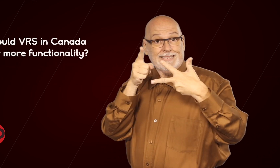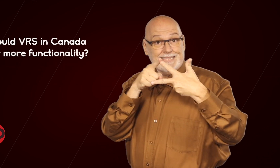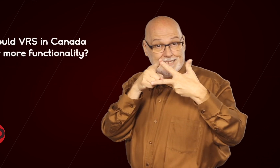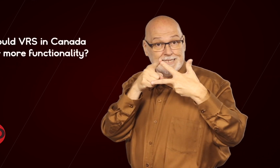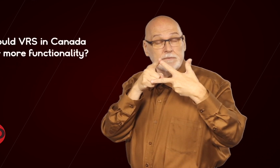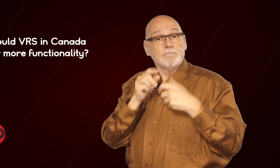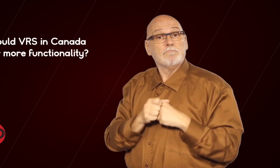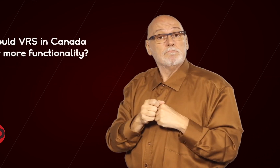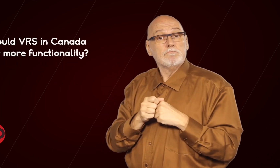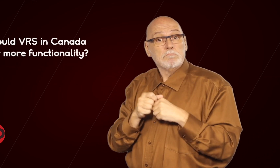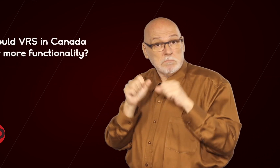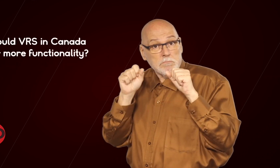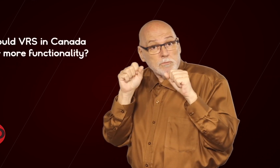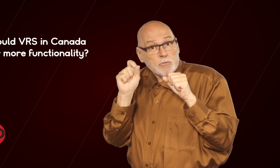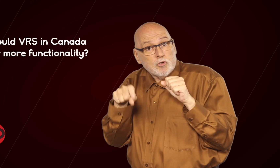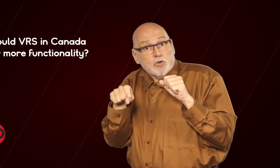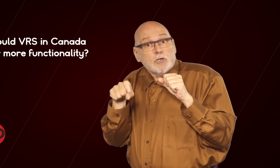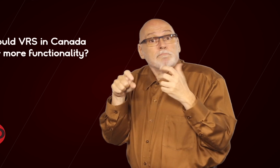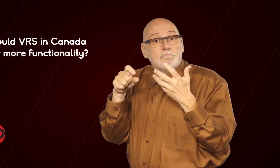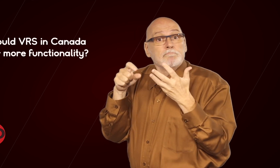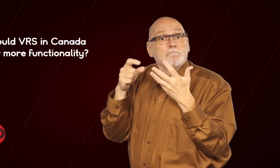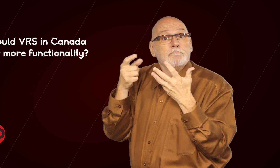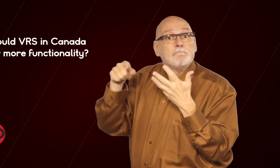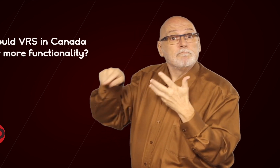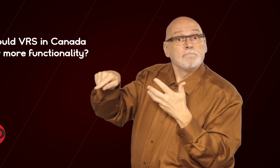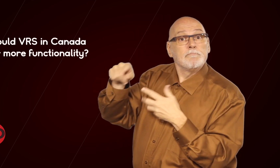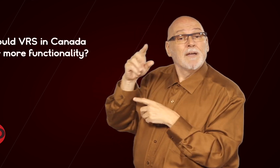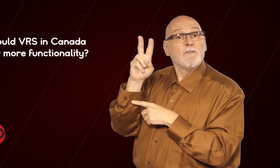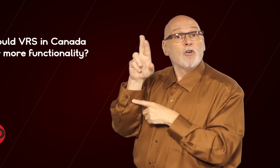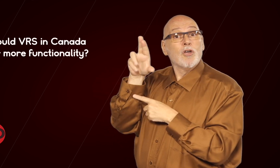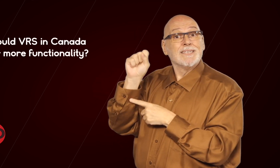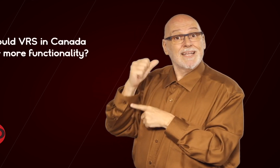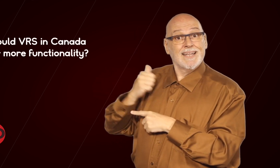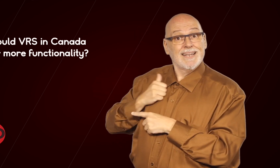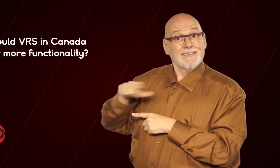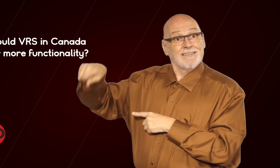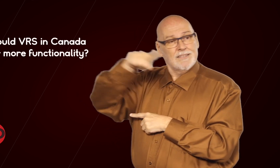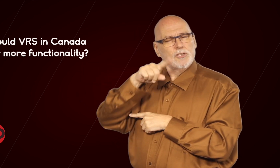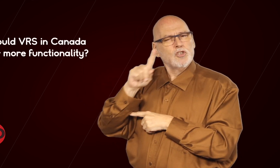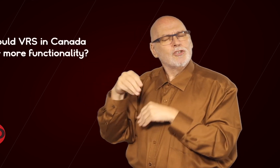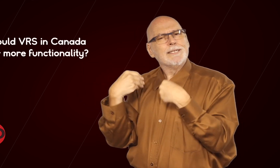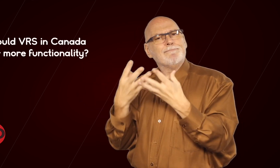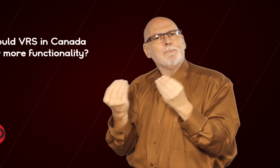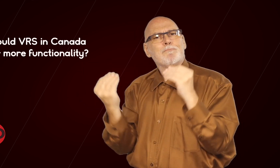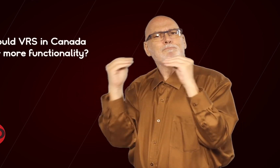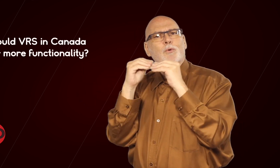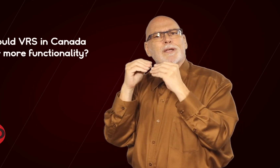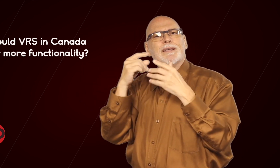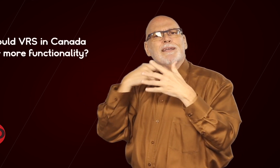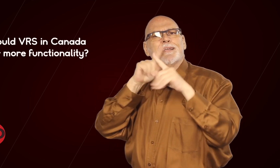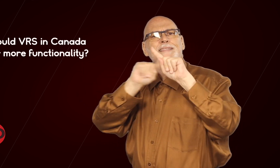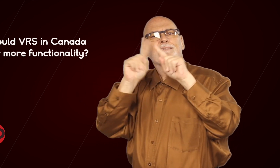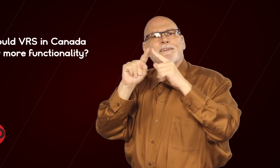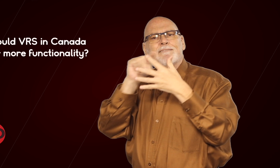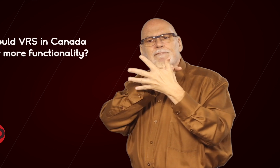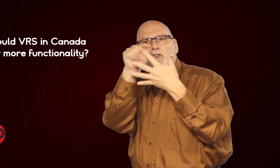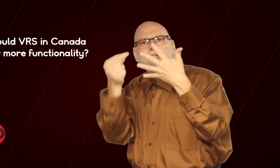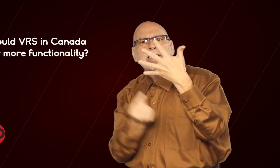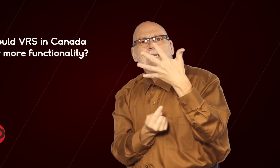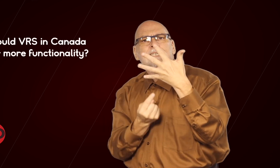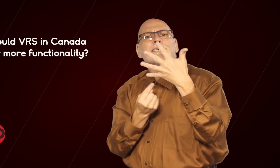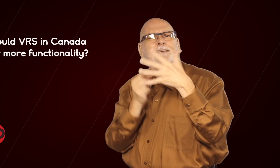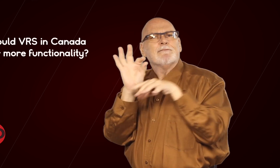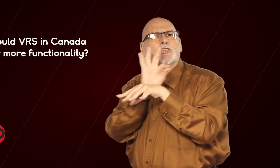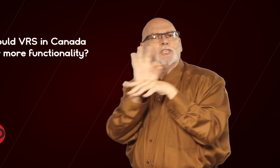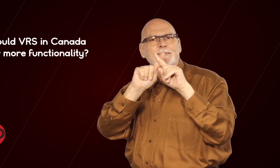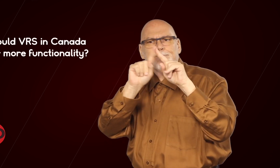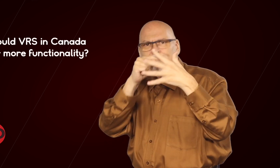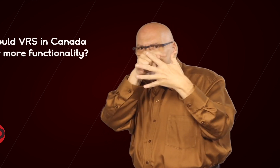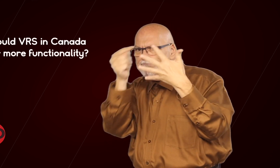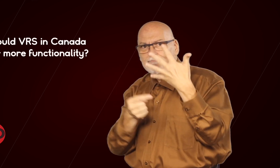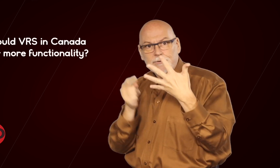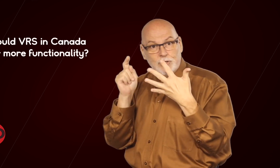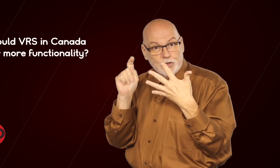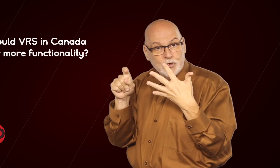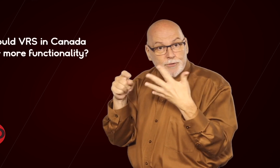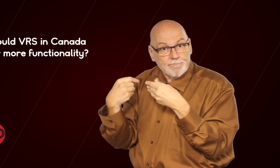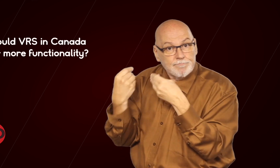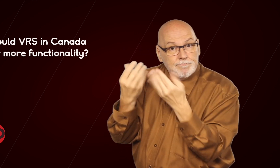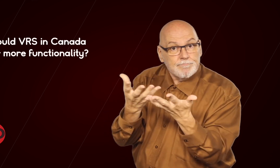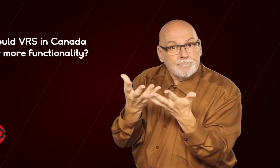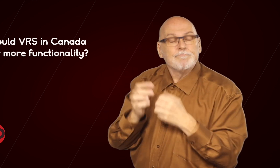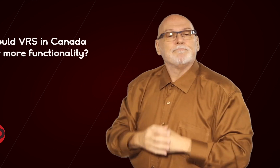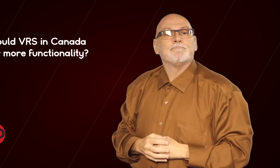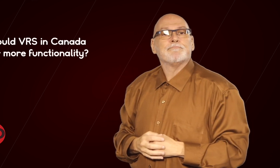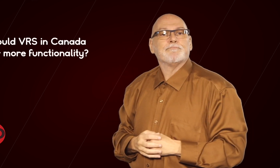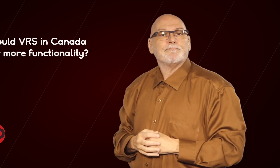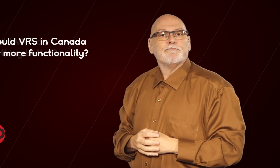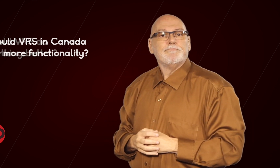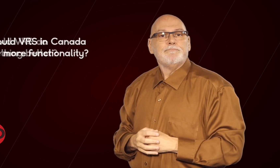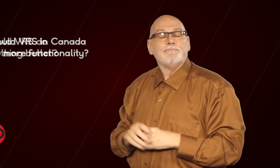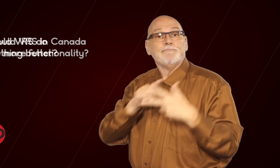* Should VRS in Canada offer more functionality?